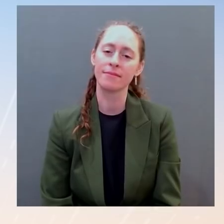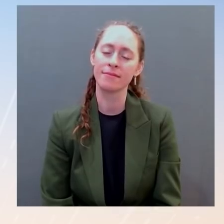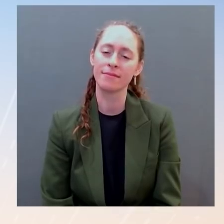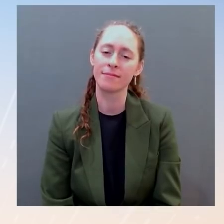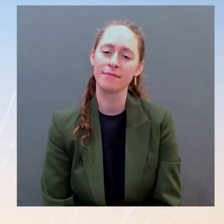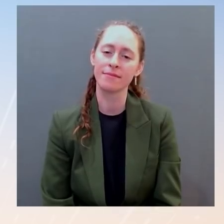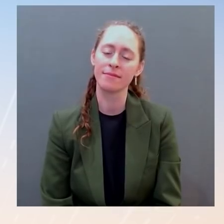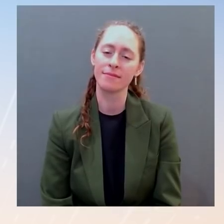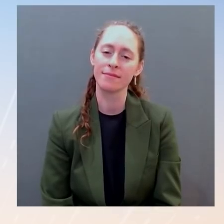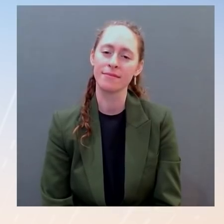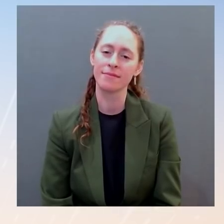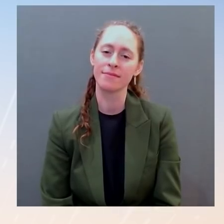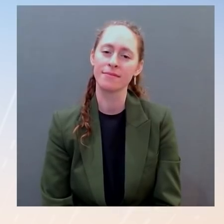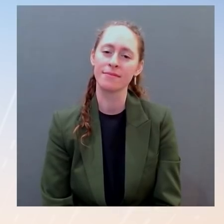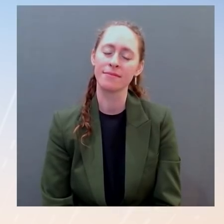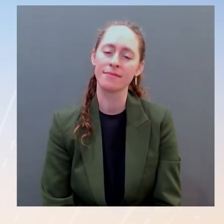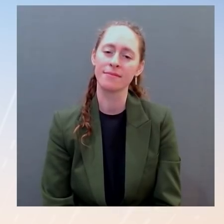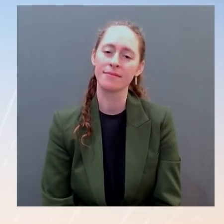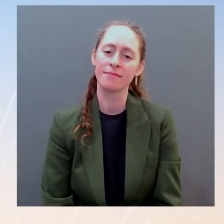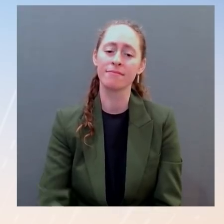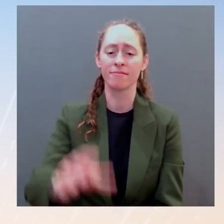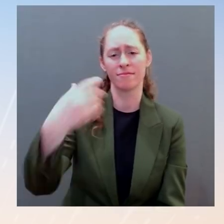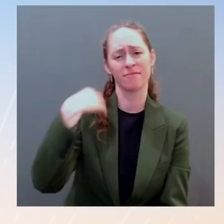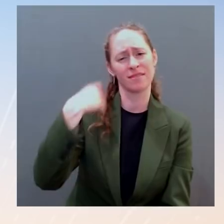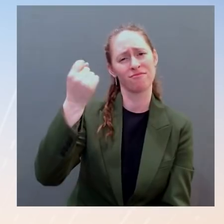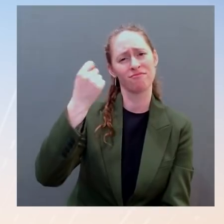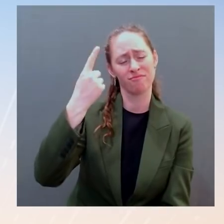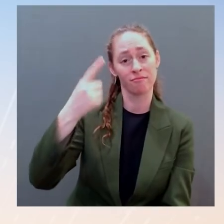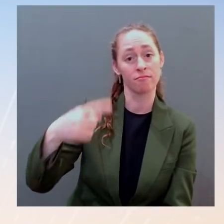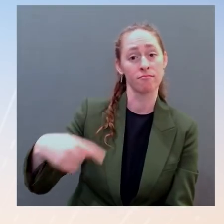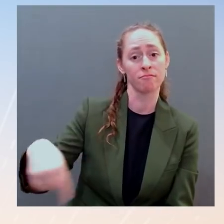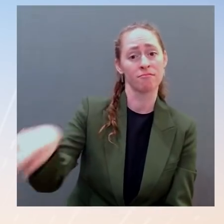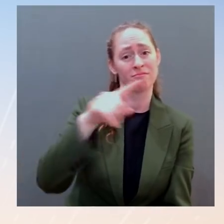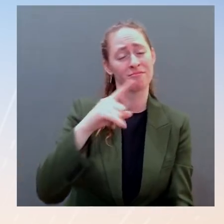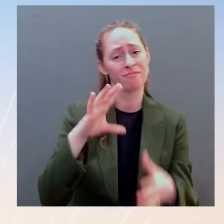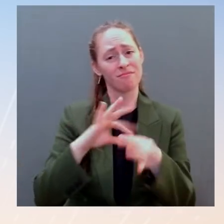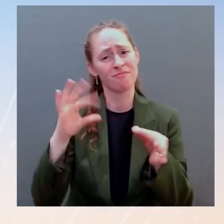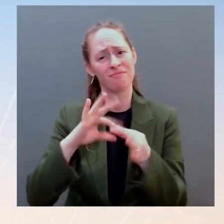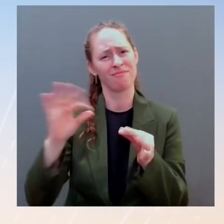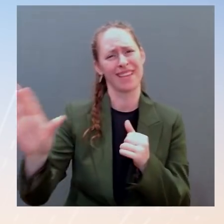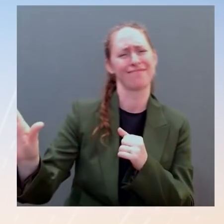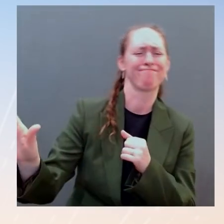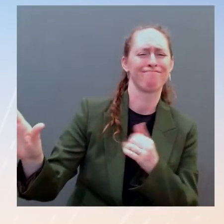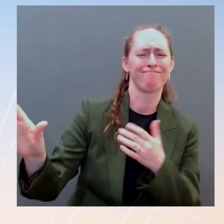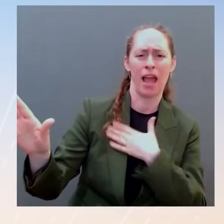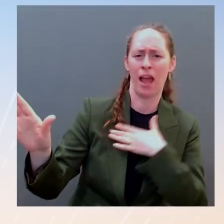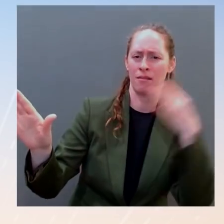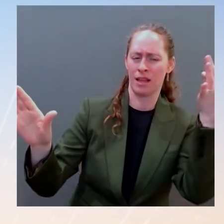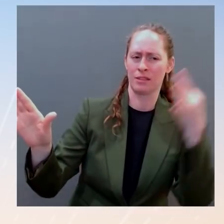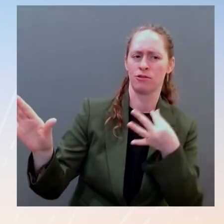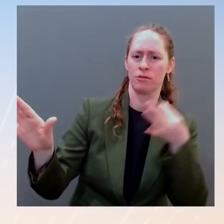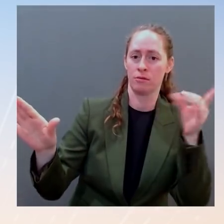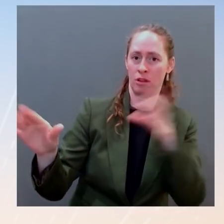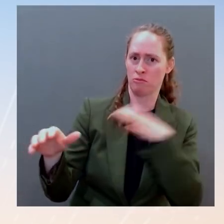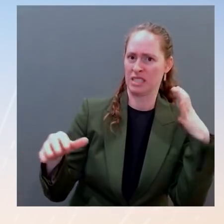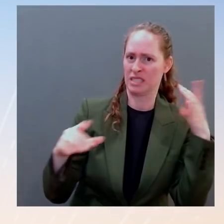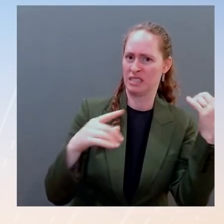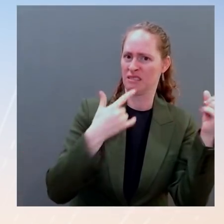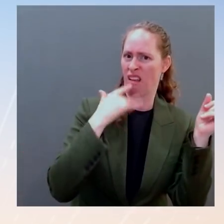What is the decision that Congress should be making? Ms. Psaki: That is a discussion we'll have with members of Congress. We are continuing to prepare to implement